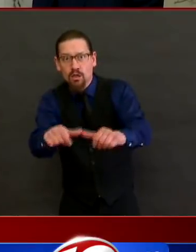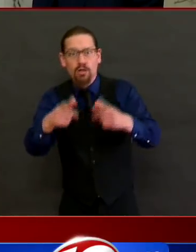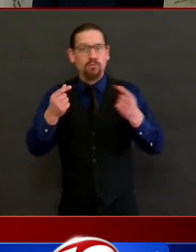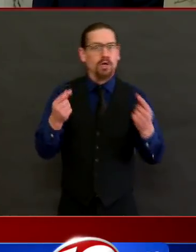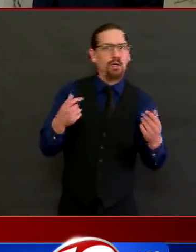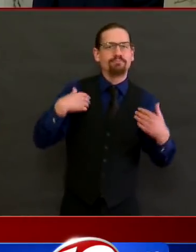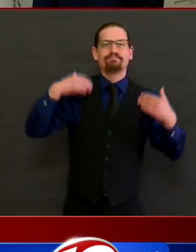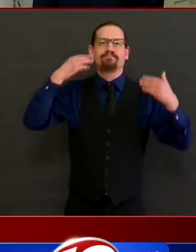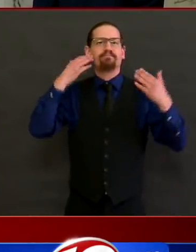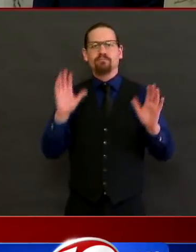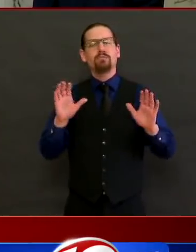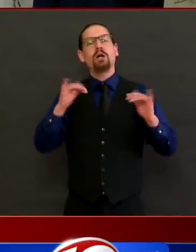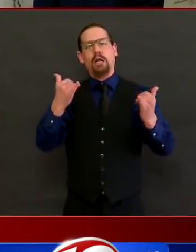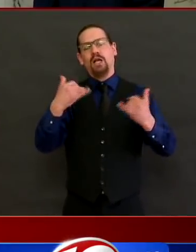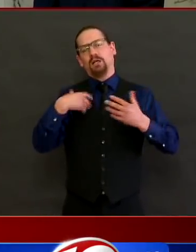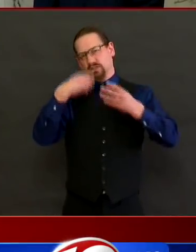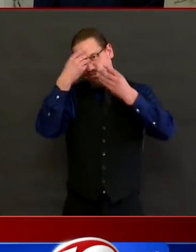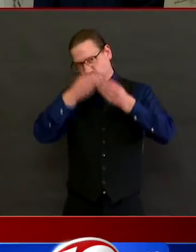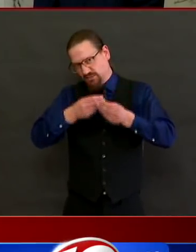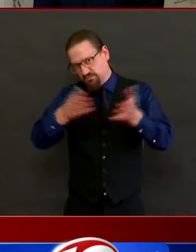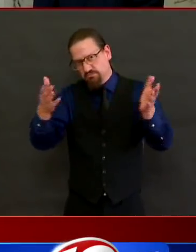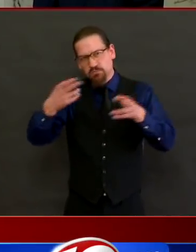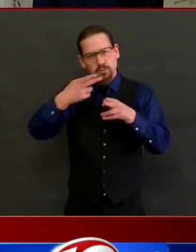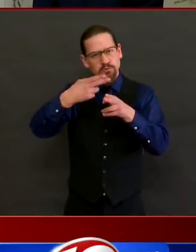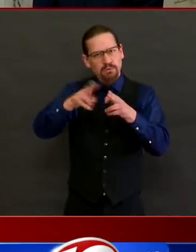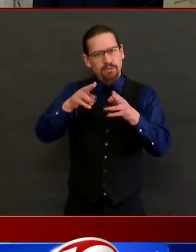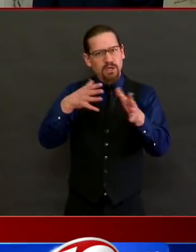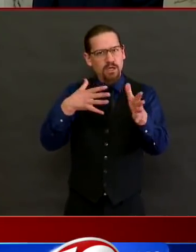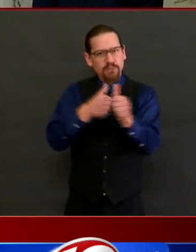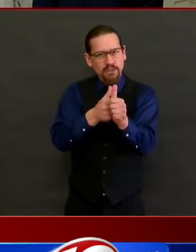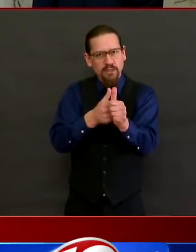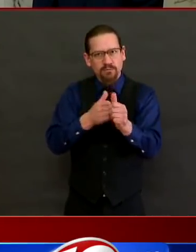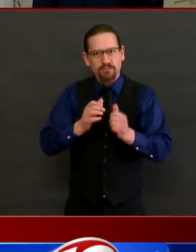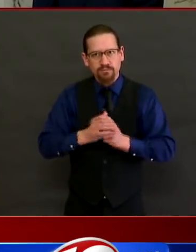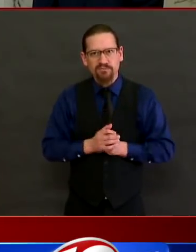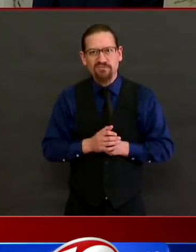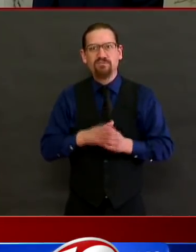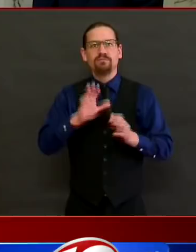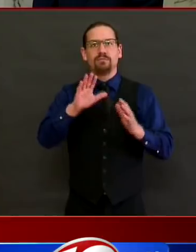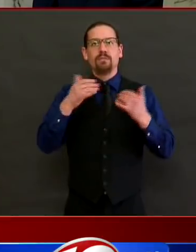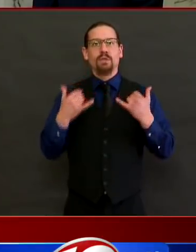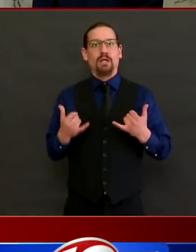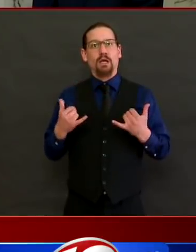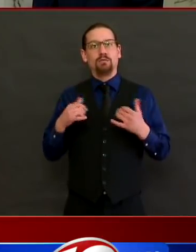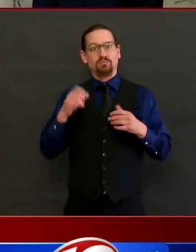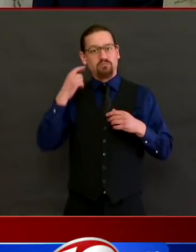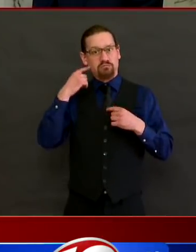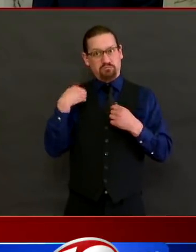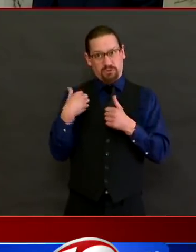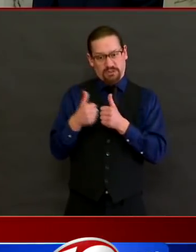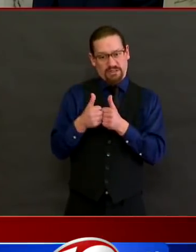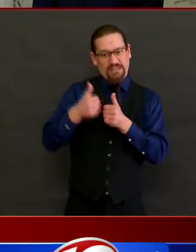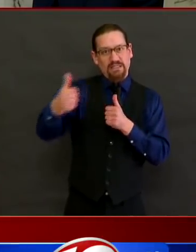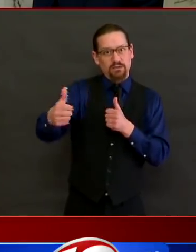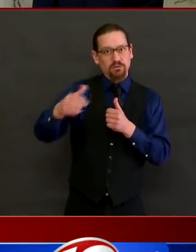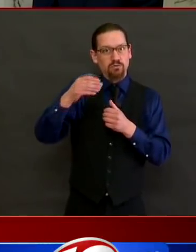AN ANNOUNCEMENT THIS WEEK. YOU DO KNOW OR, I WILL REMIND